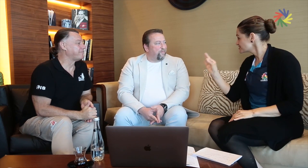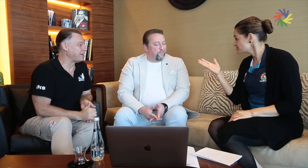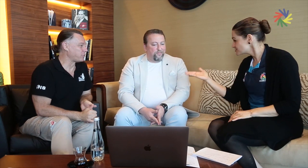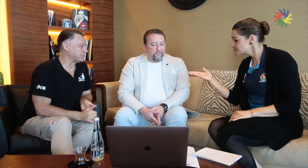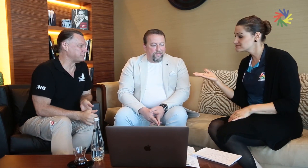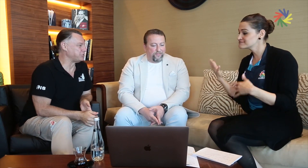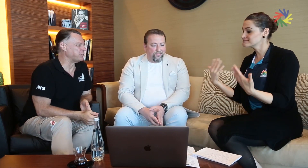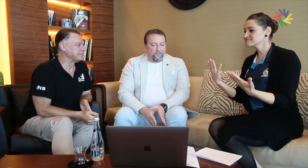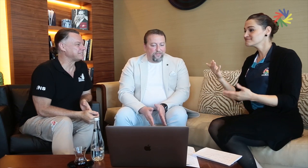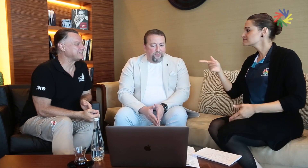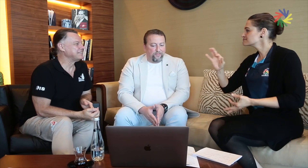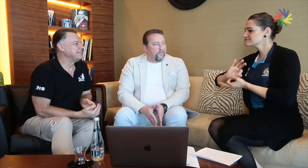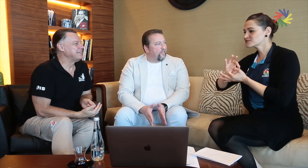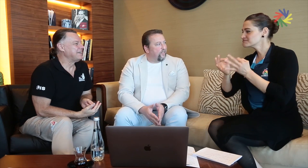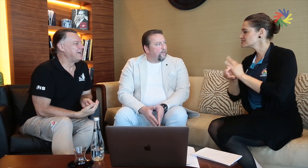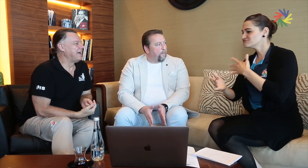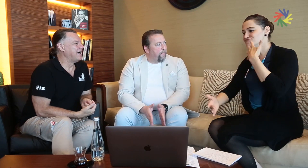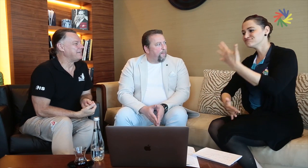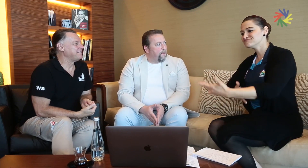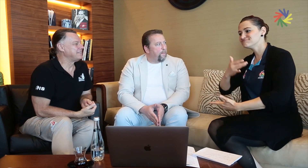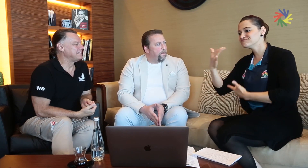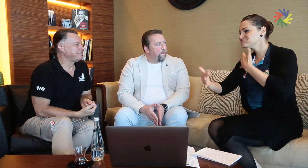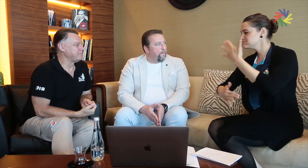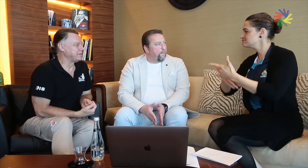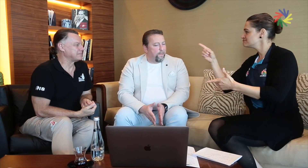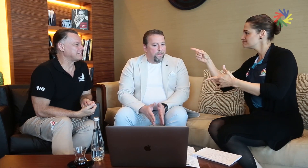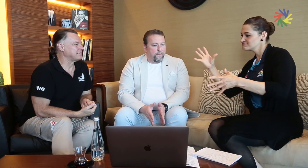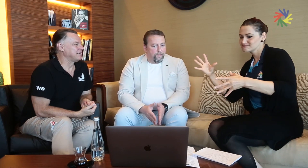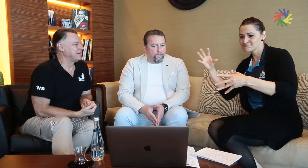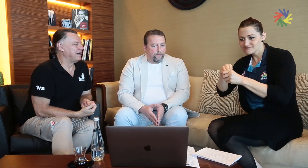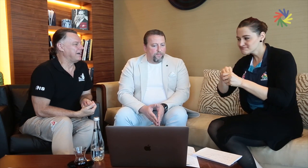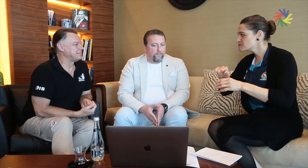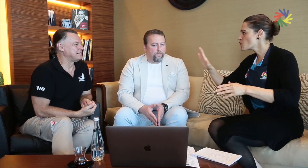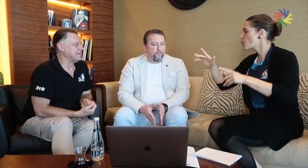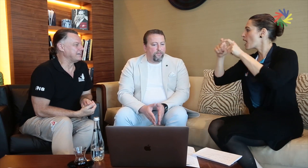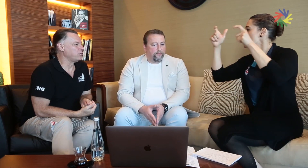You are doing incredibly good in explaining as well. Now to the last question-